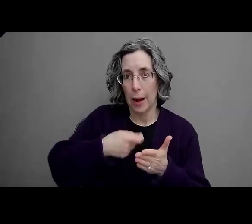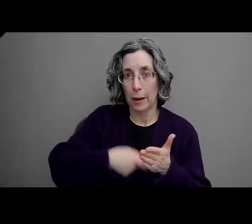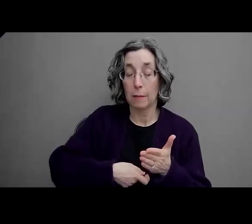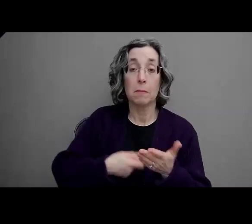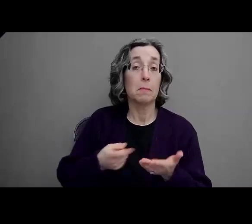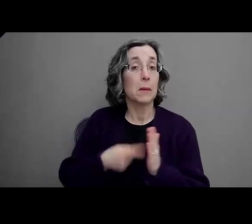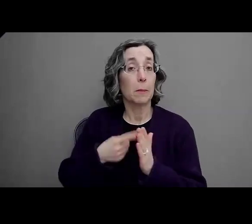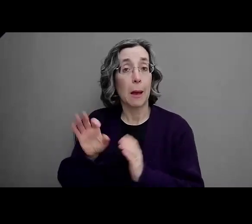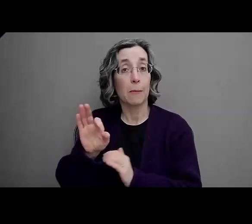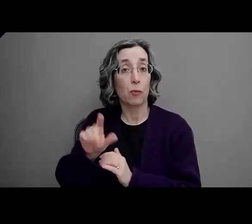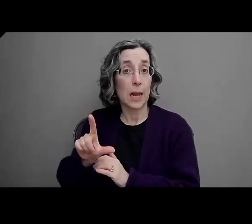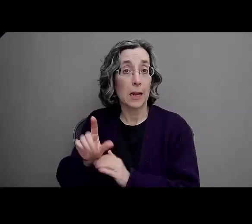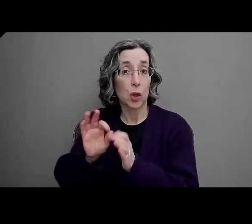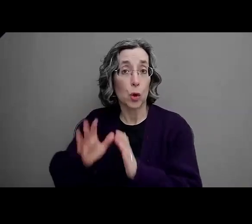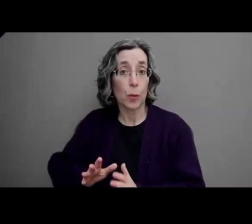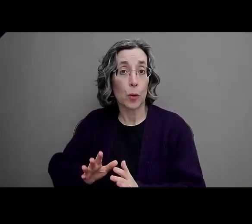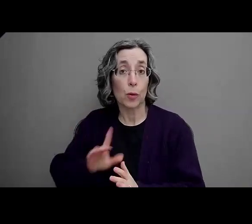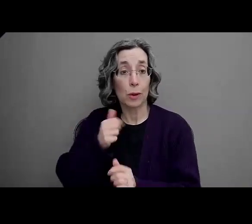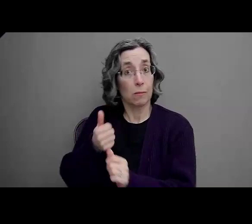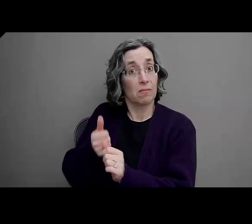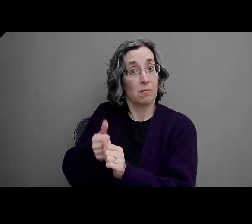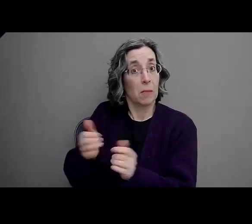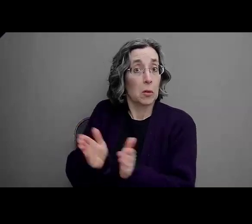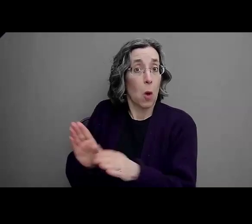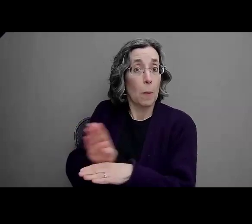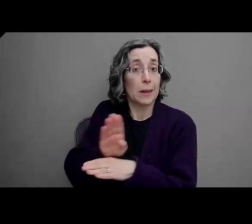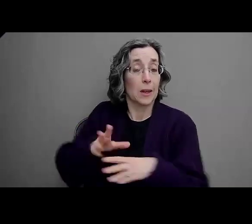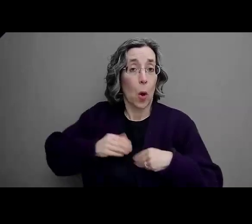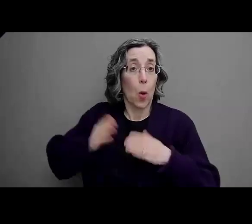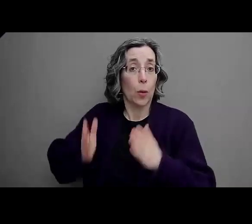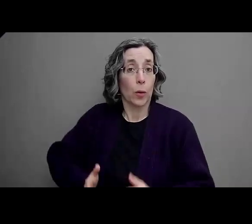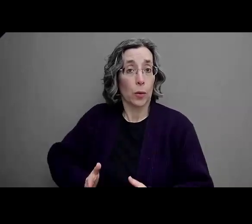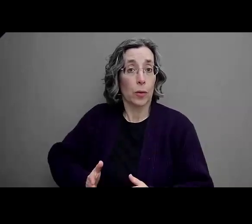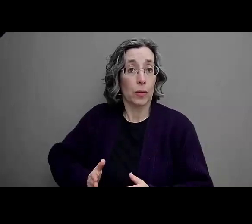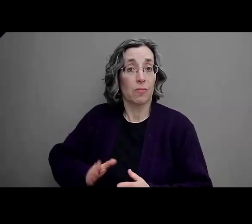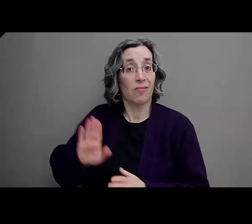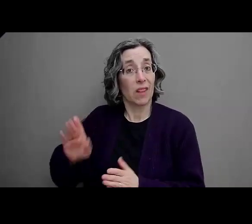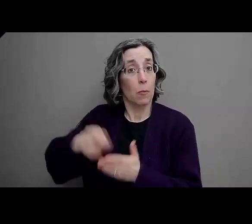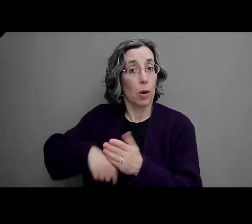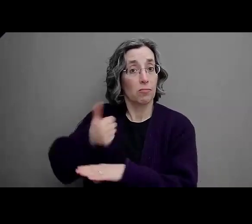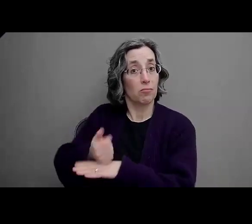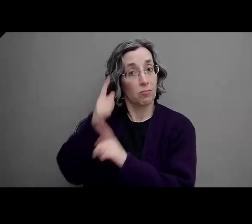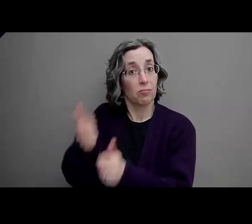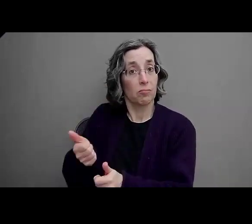rate. They can be freelancers who work for themselves as basically small business owners